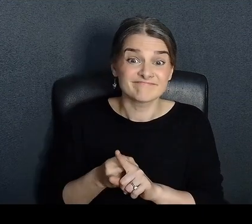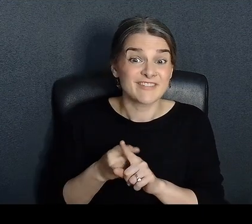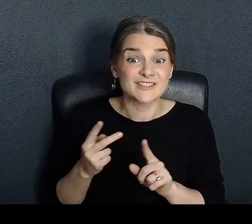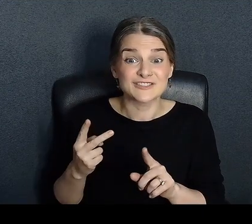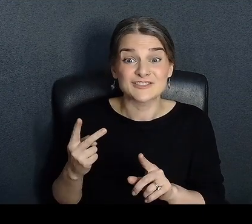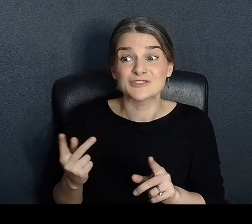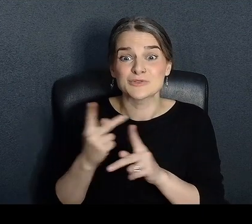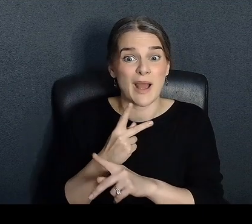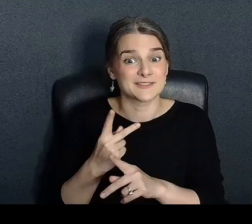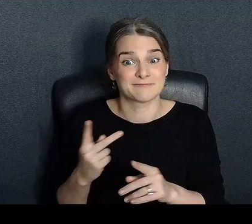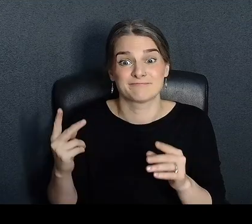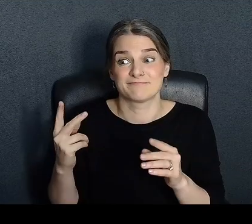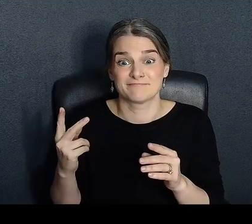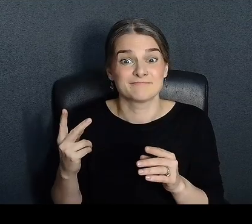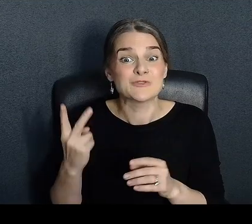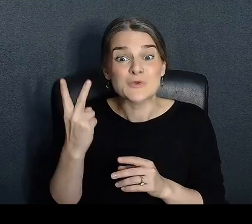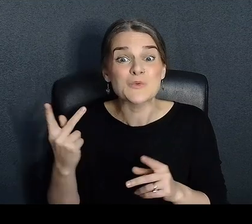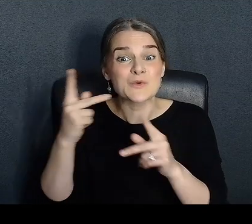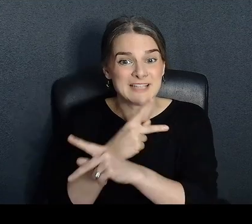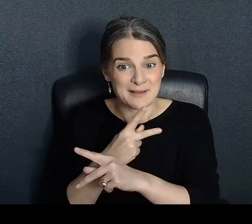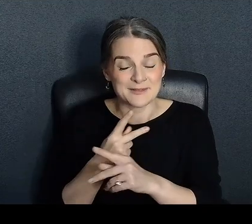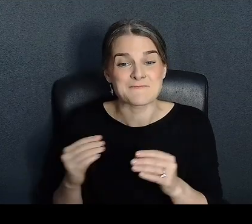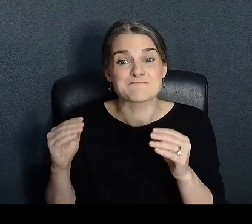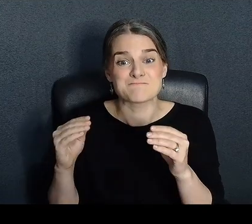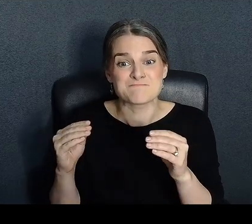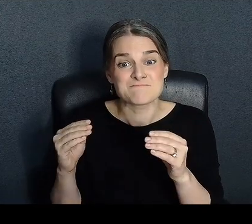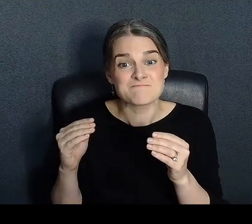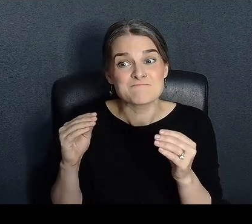Hearing health tells us, and that is the Hearing Industry's